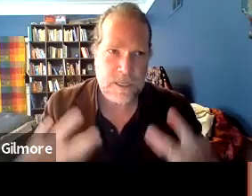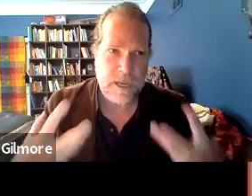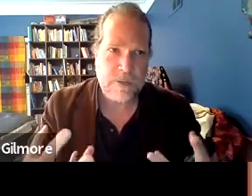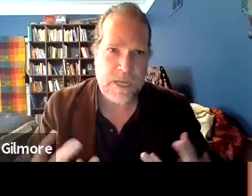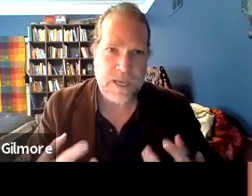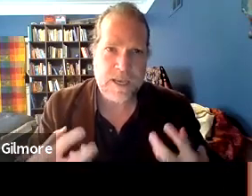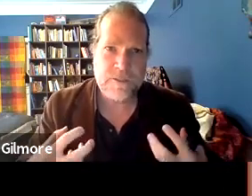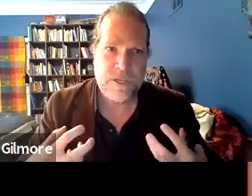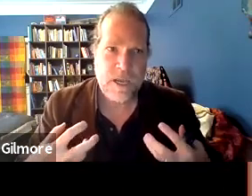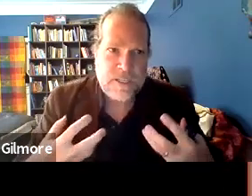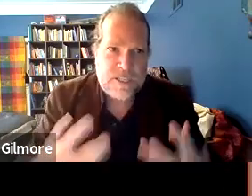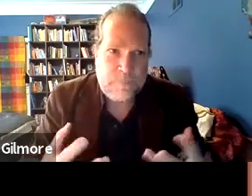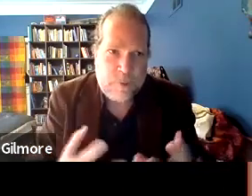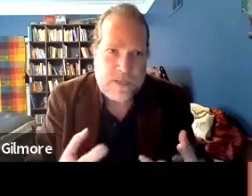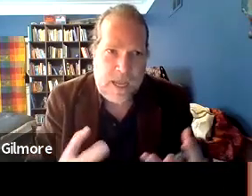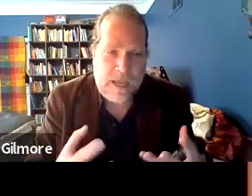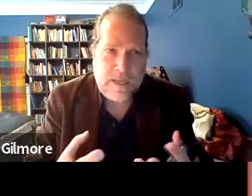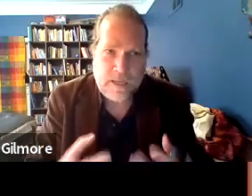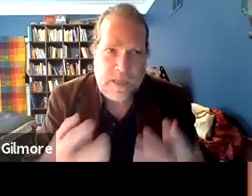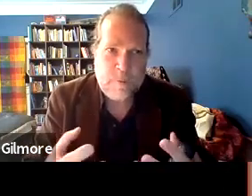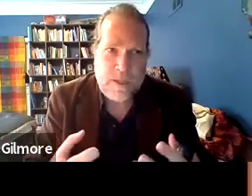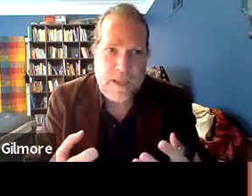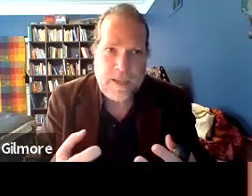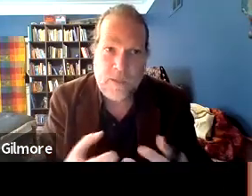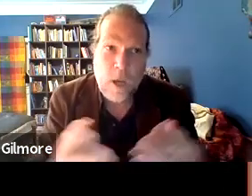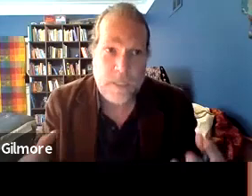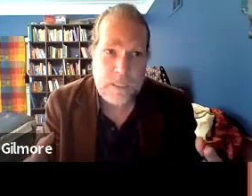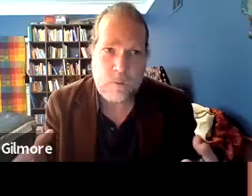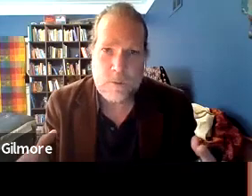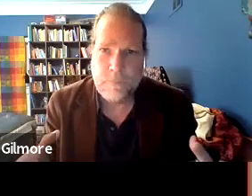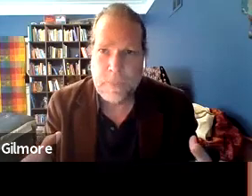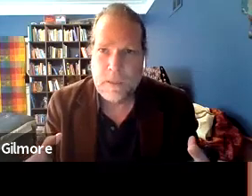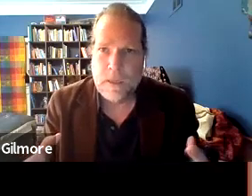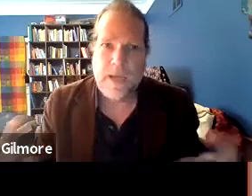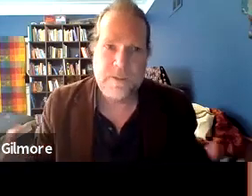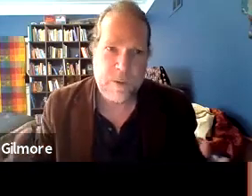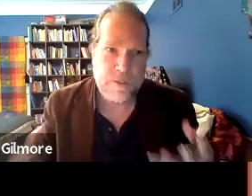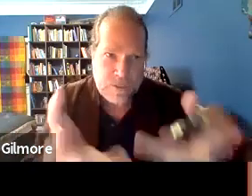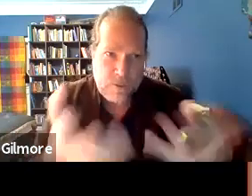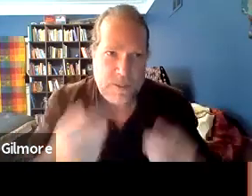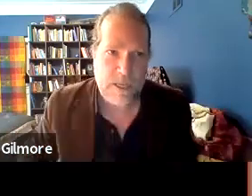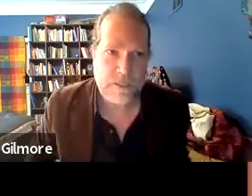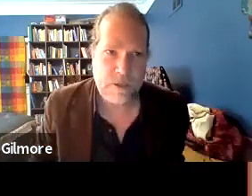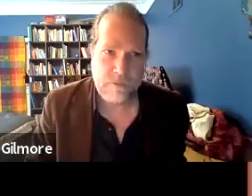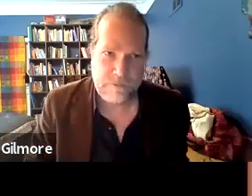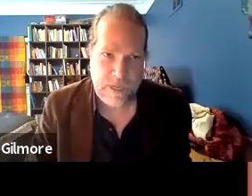the Irish as a separate kind of separate and unequal kind of person. So in the case of the